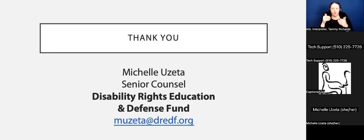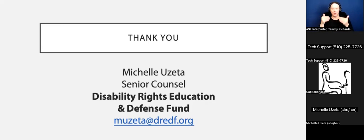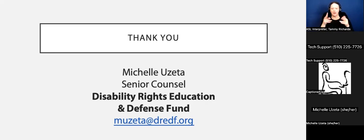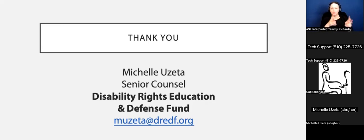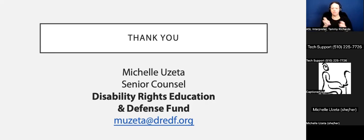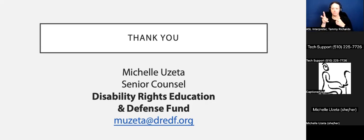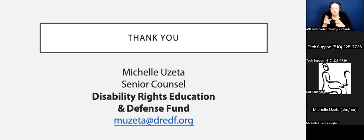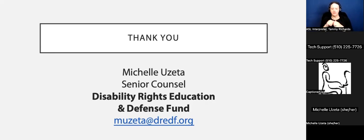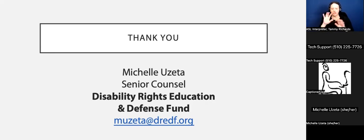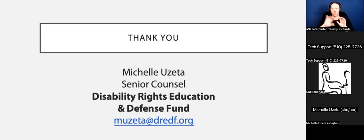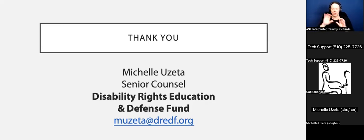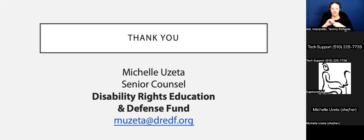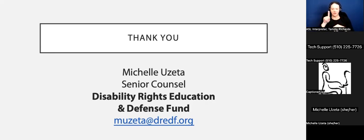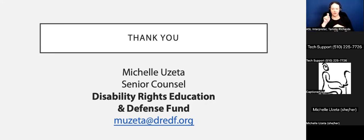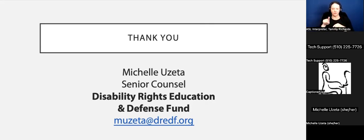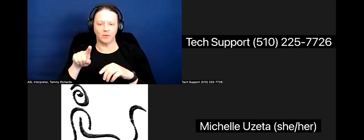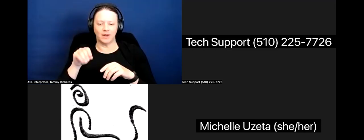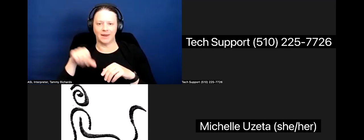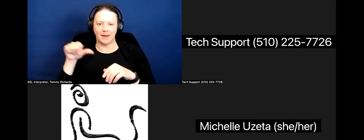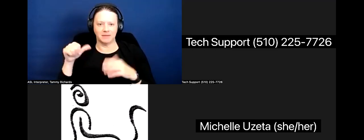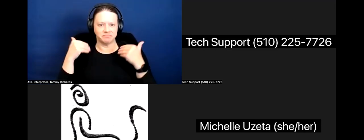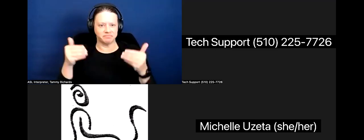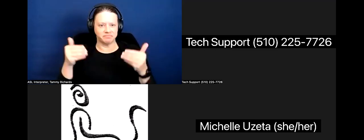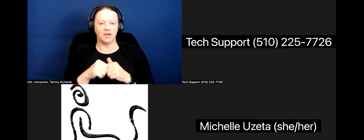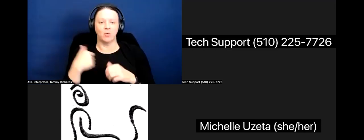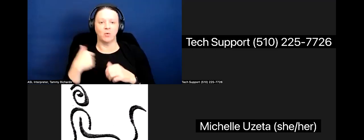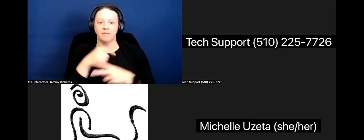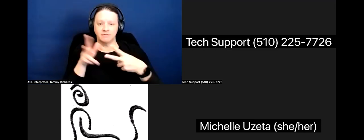We have a couple of questions, both on service animals.